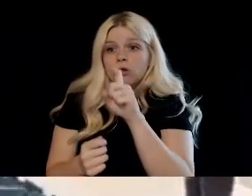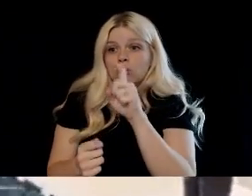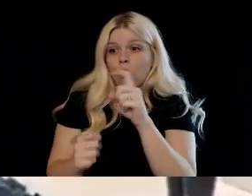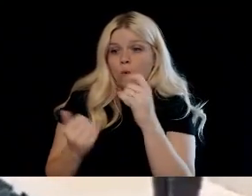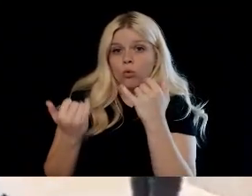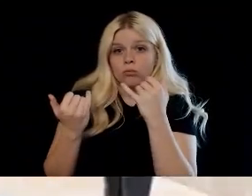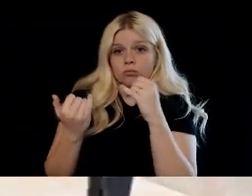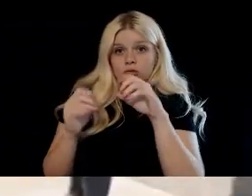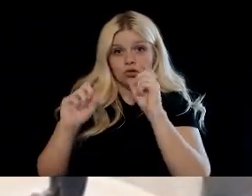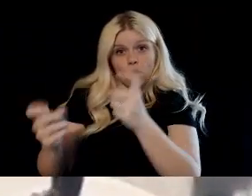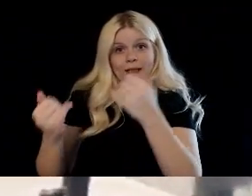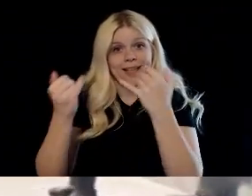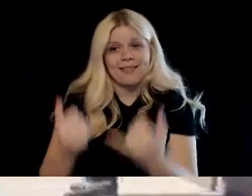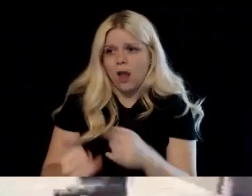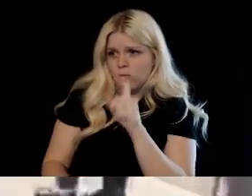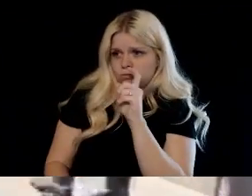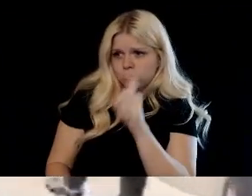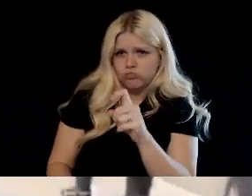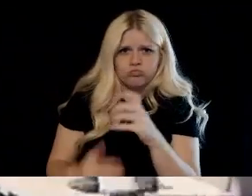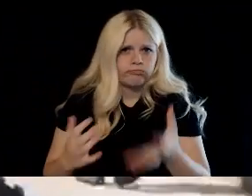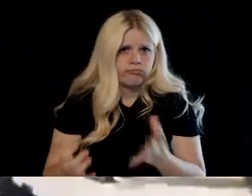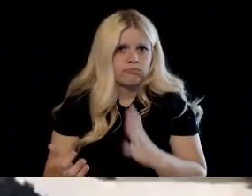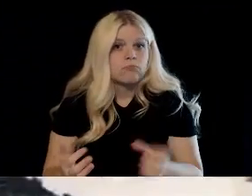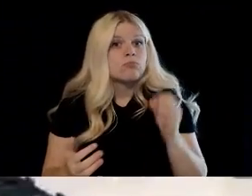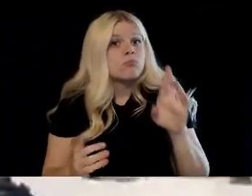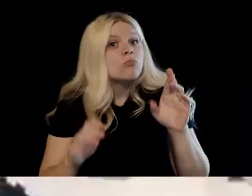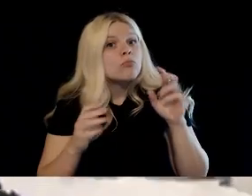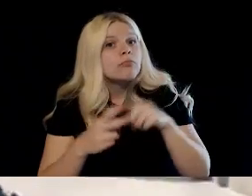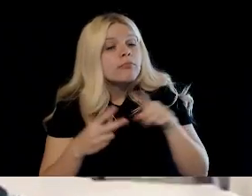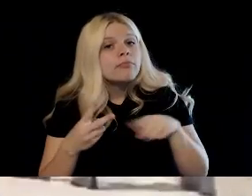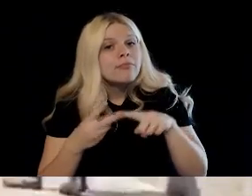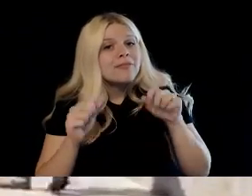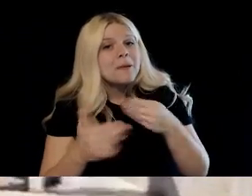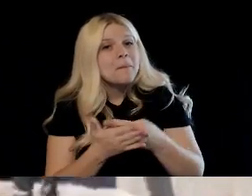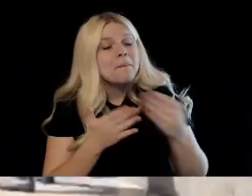be showcasing all week long! So Michelle, how do they take care of their teeth in